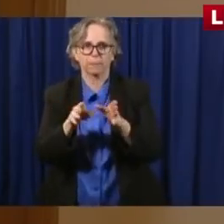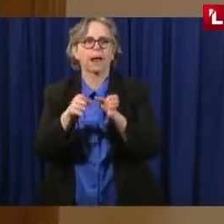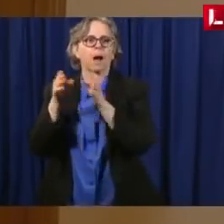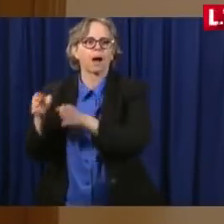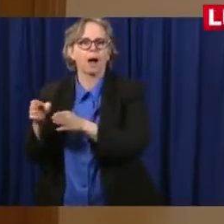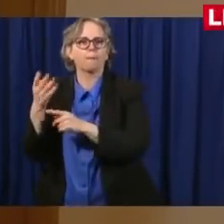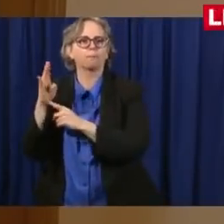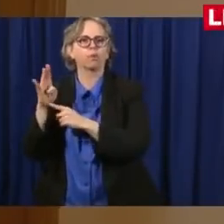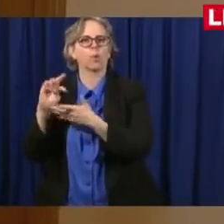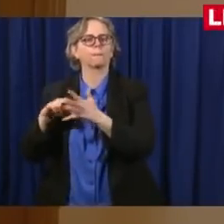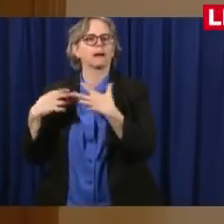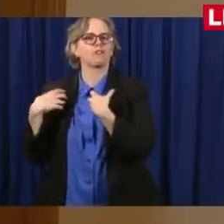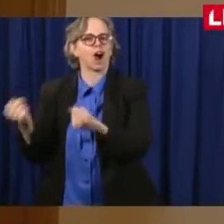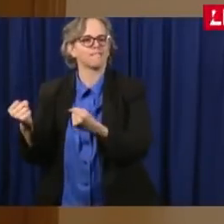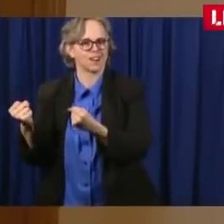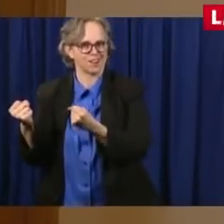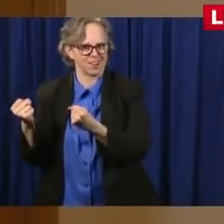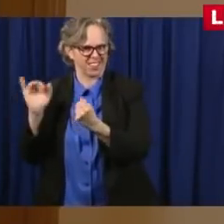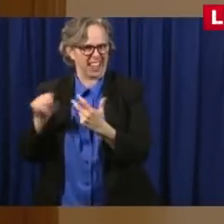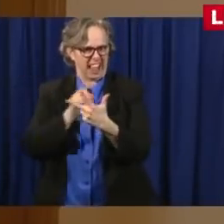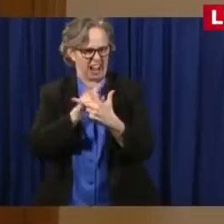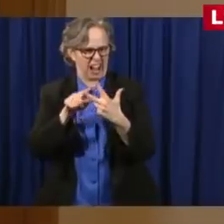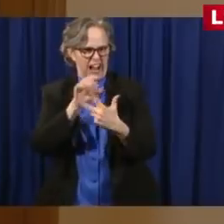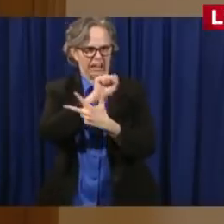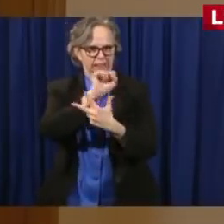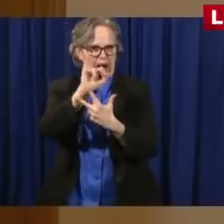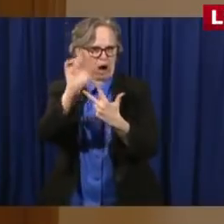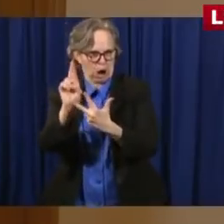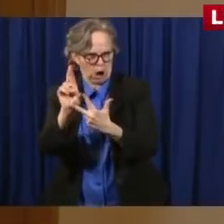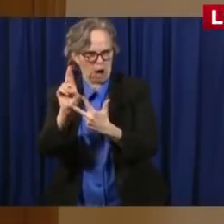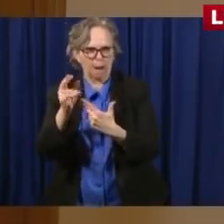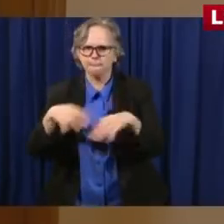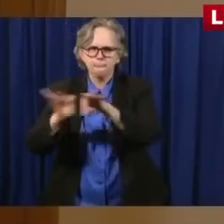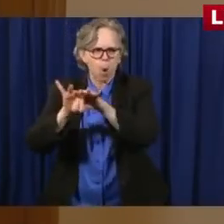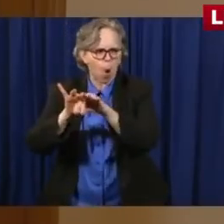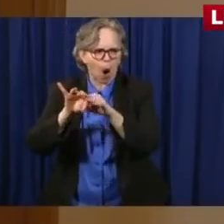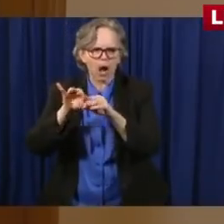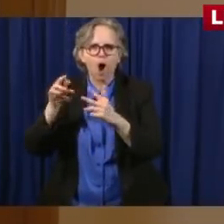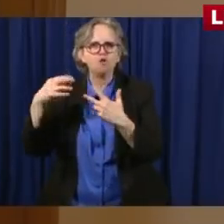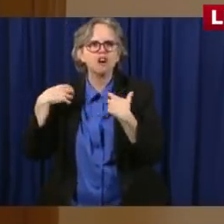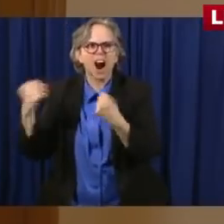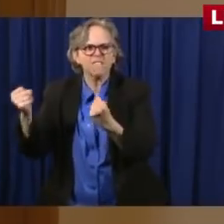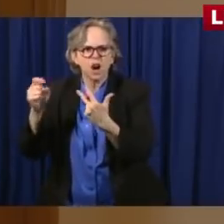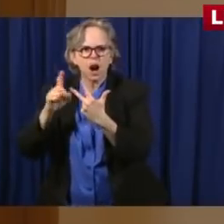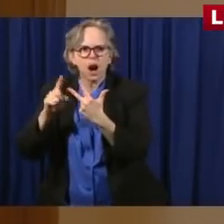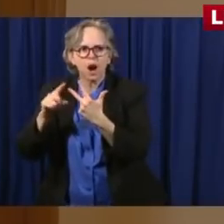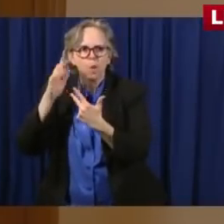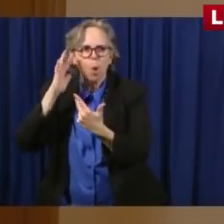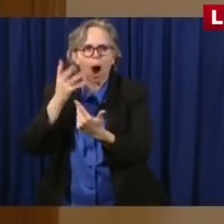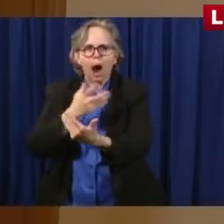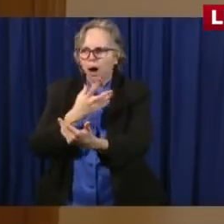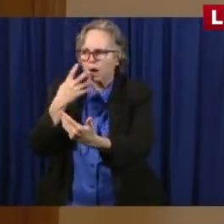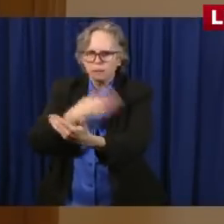PEOPLE WHO ARE INFECTED. EVENTUALLY WE GET PEOPLE WHO ARE RECOVERED.